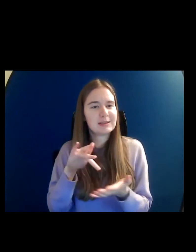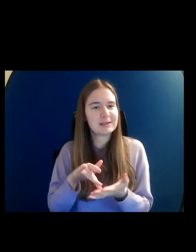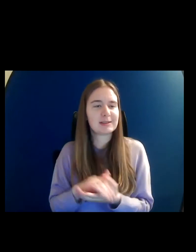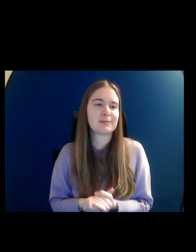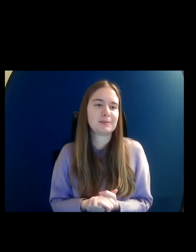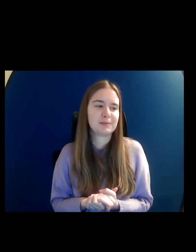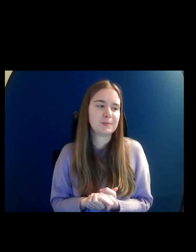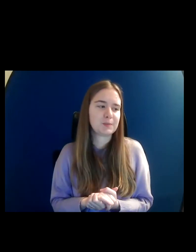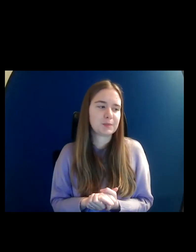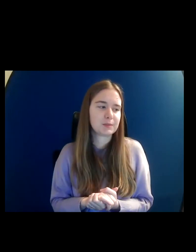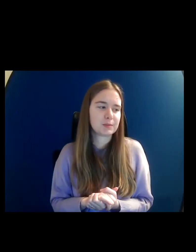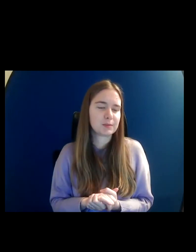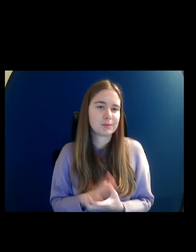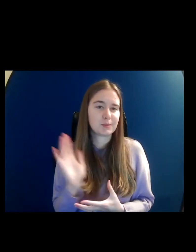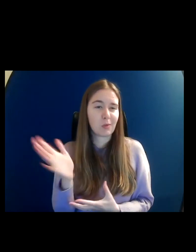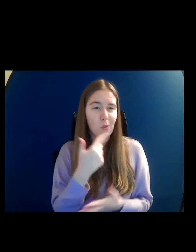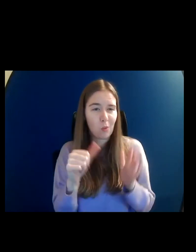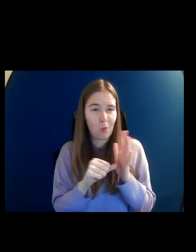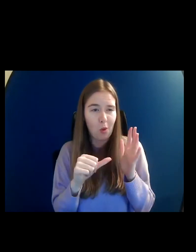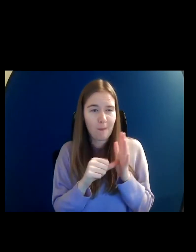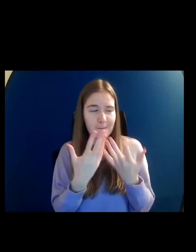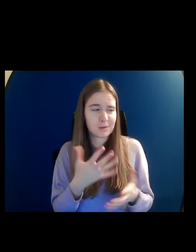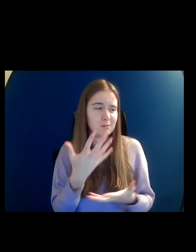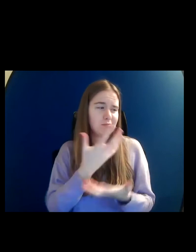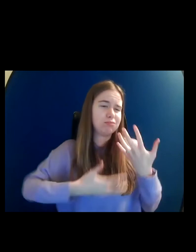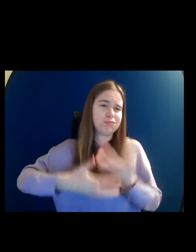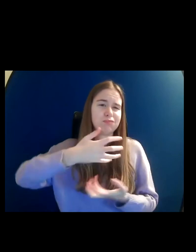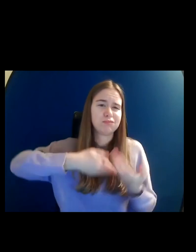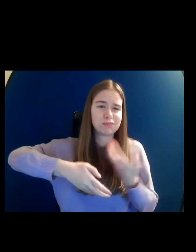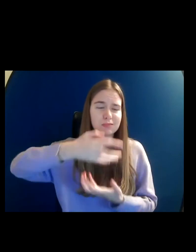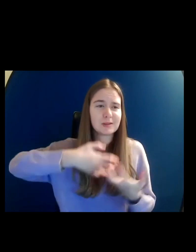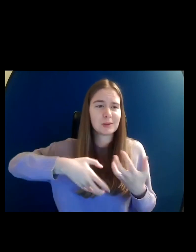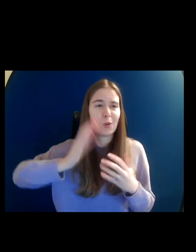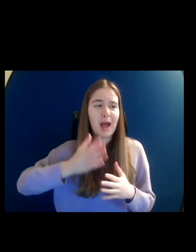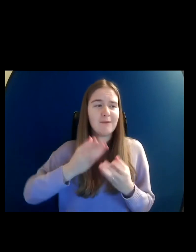All these problems are very complex, don't necessarily have an immediate solution,